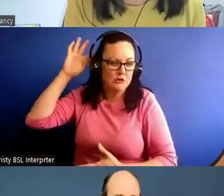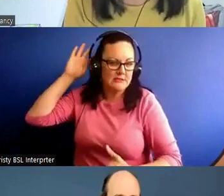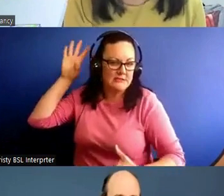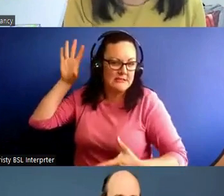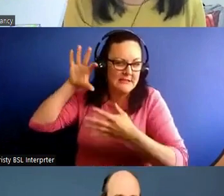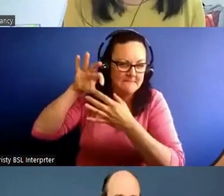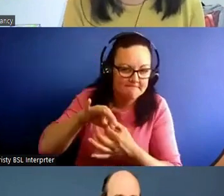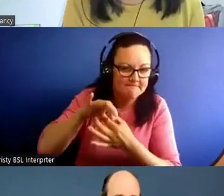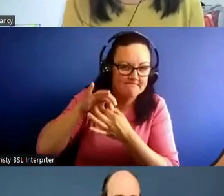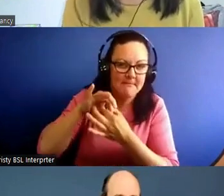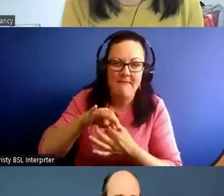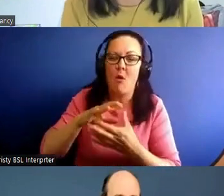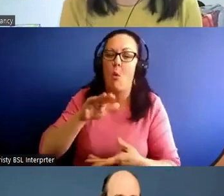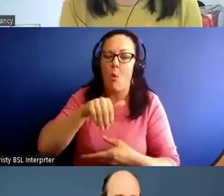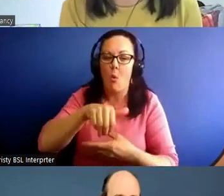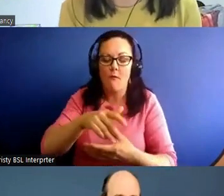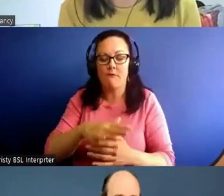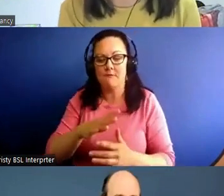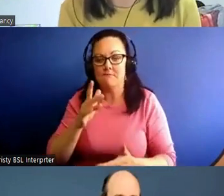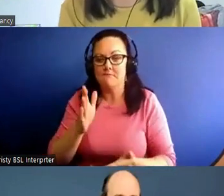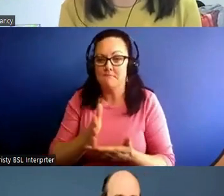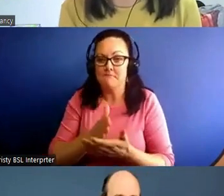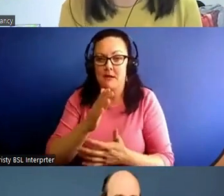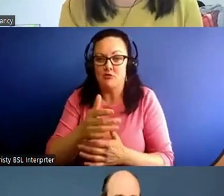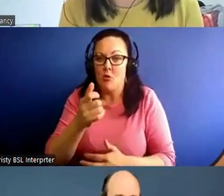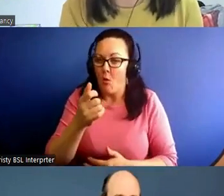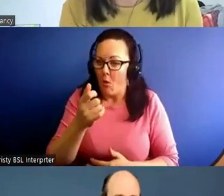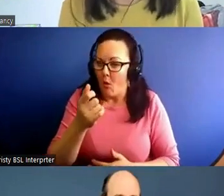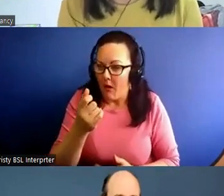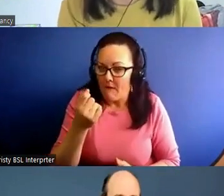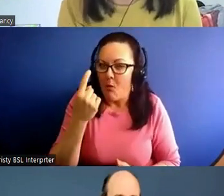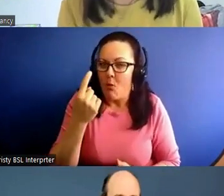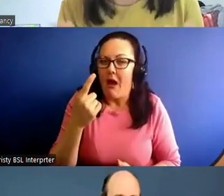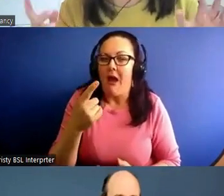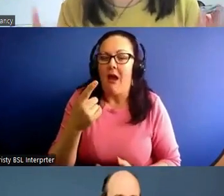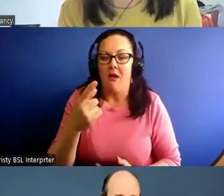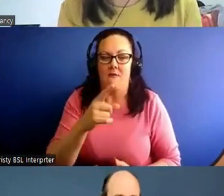and aware of the need to be involved. For us this five step